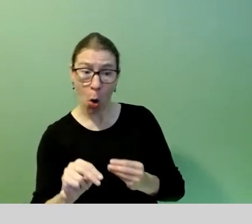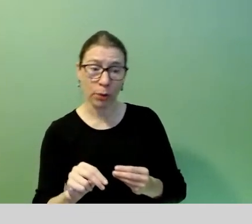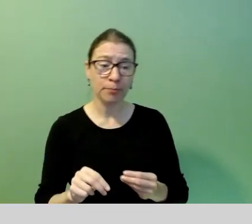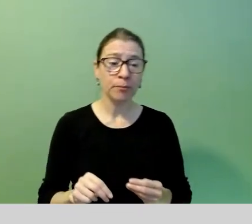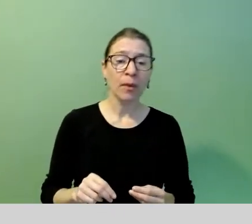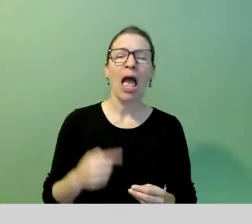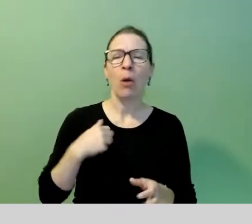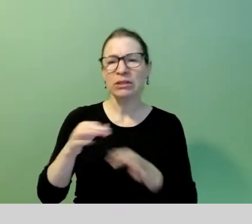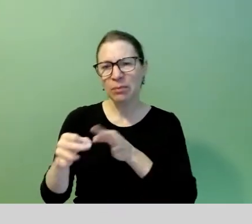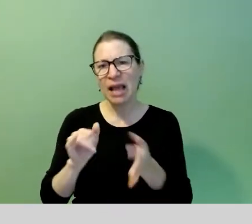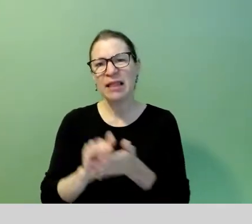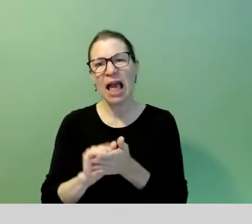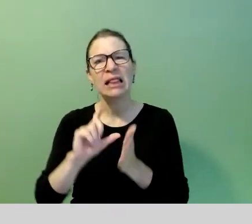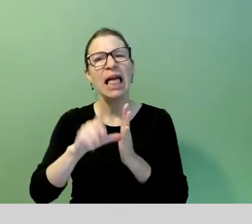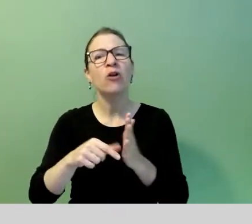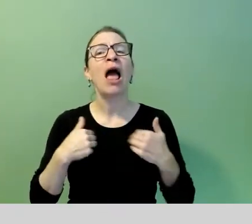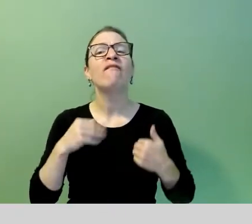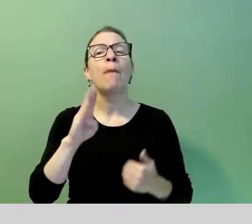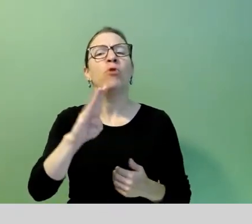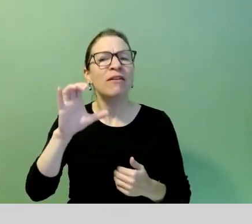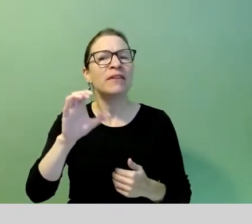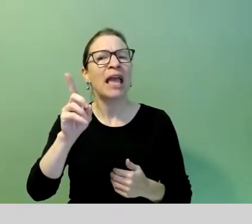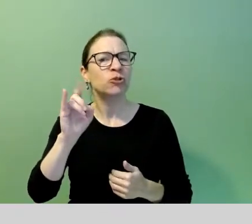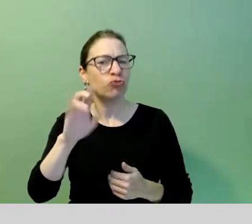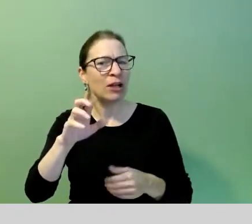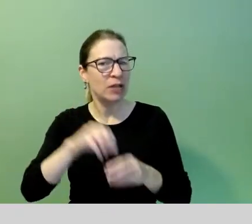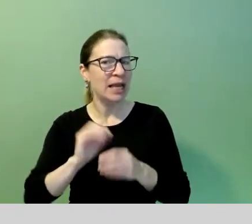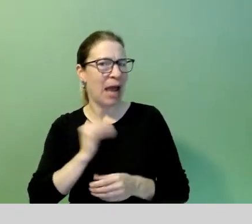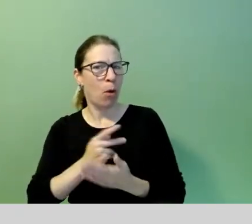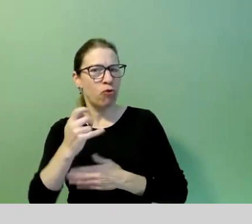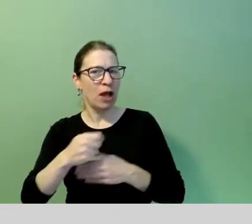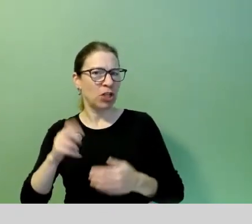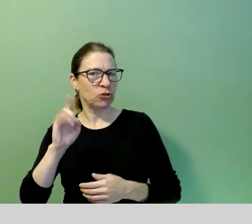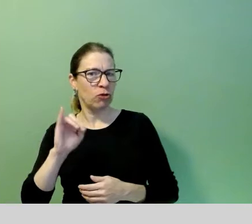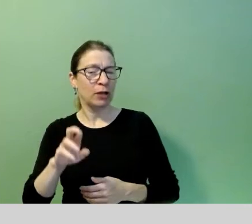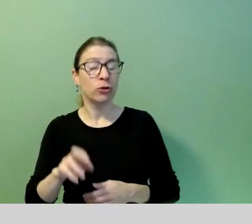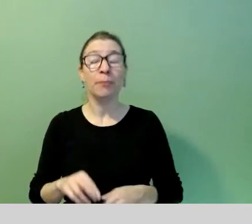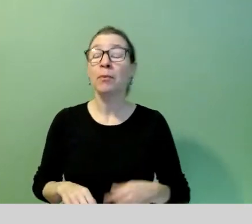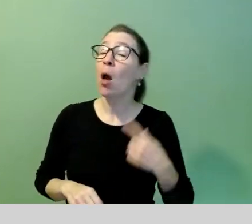in our project directory. One of the neat things about briefcase is that it uses the new world